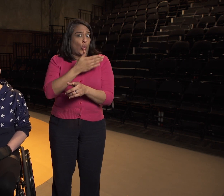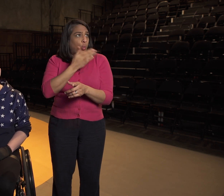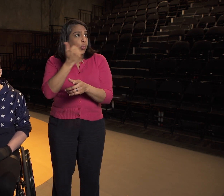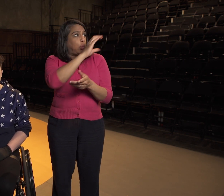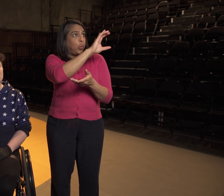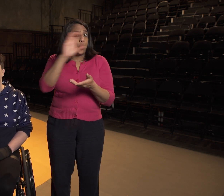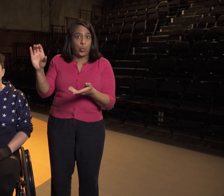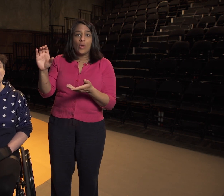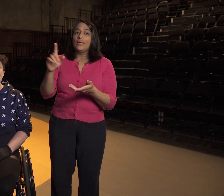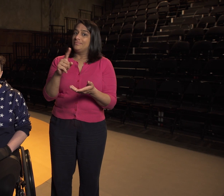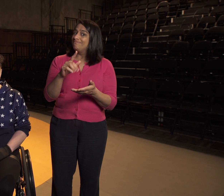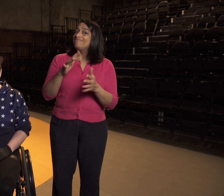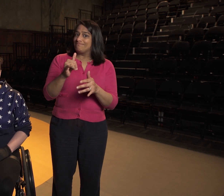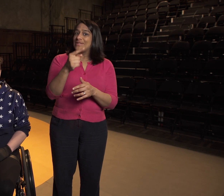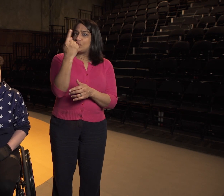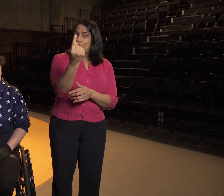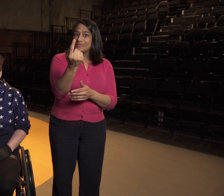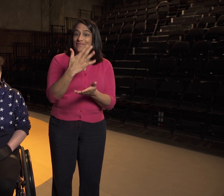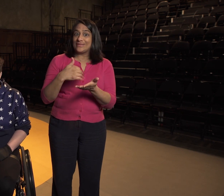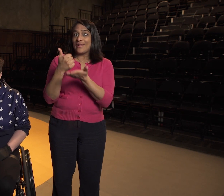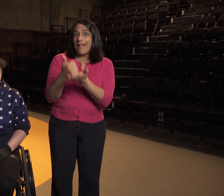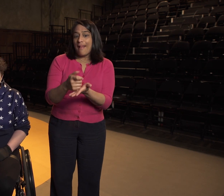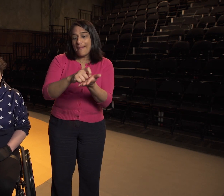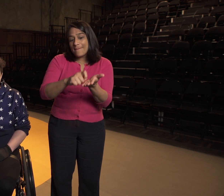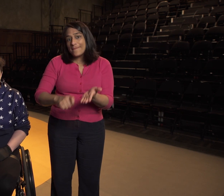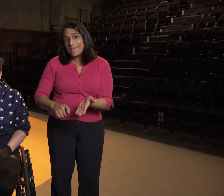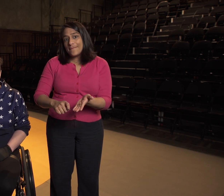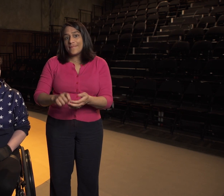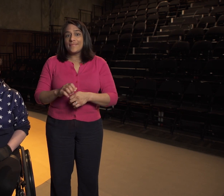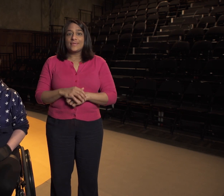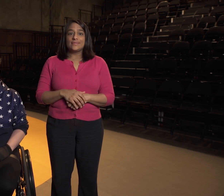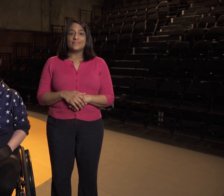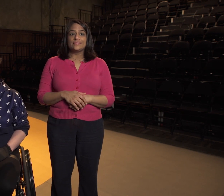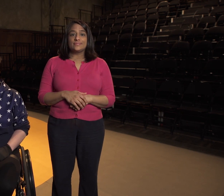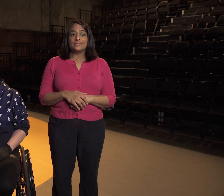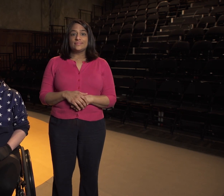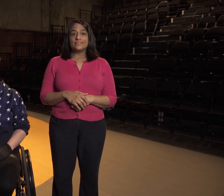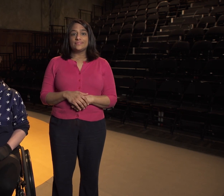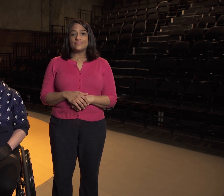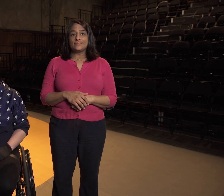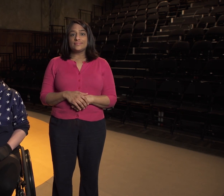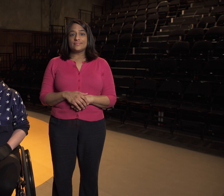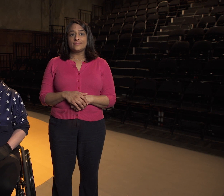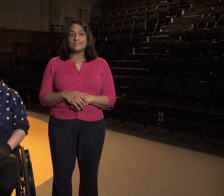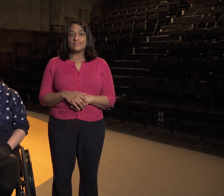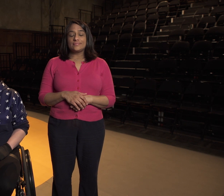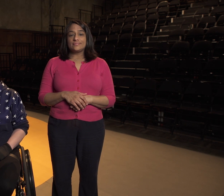but they are not yet in place because Access to Work funding is still needed, biscuit you may need to help them to complete the form.